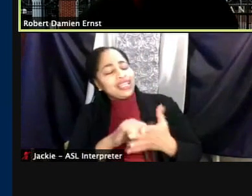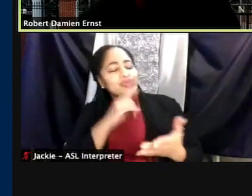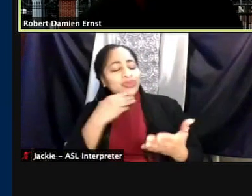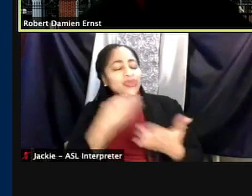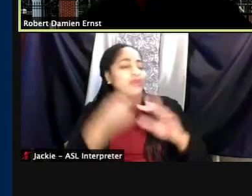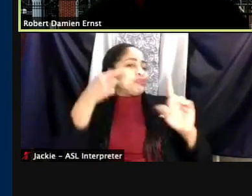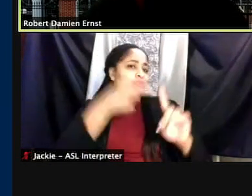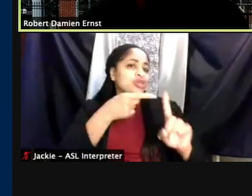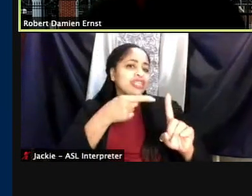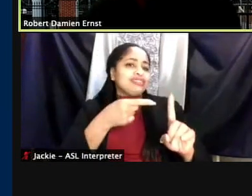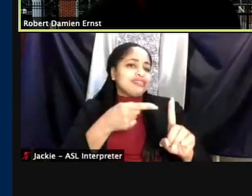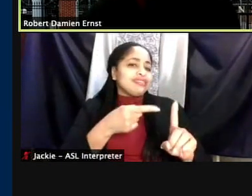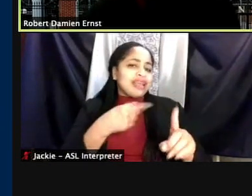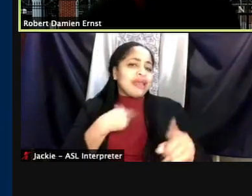Preeti, I'm glad you mentioned that.